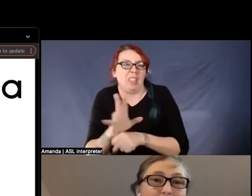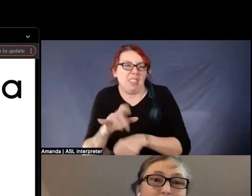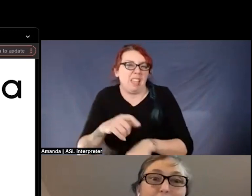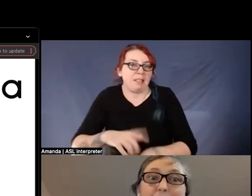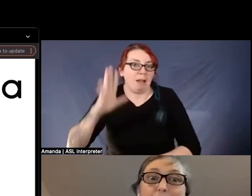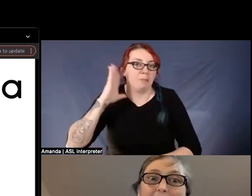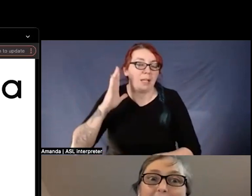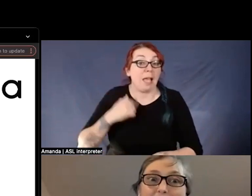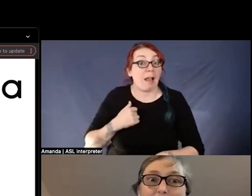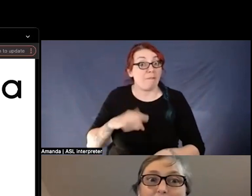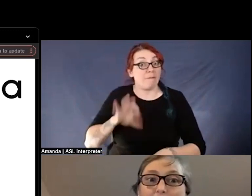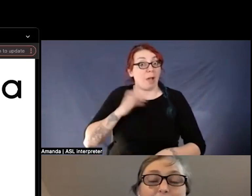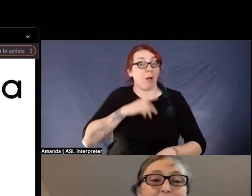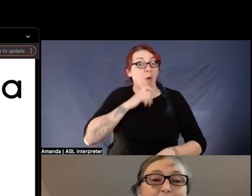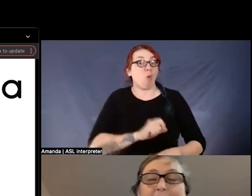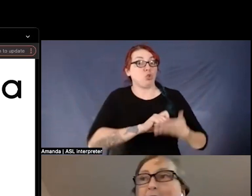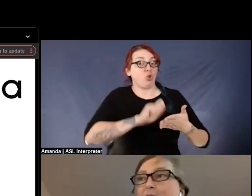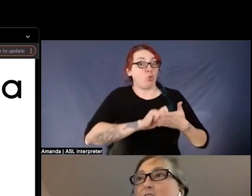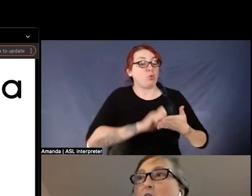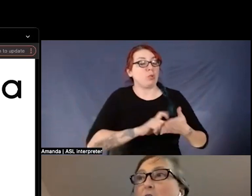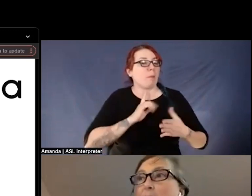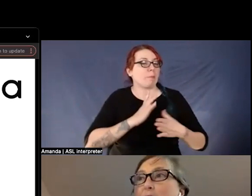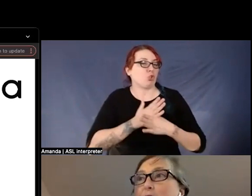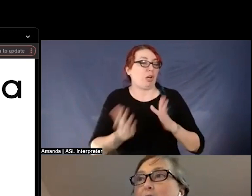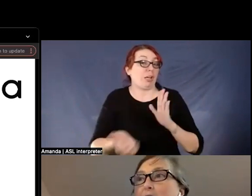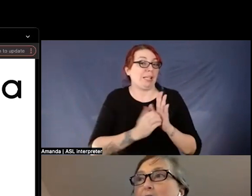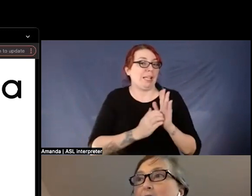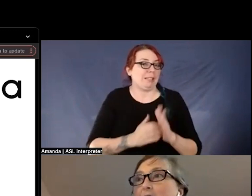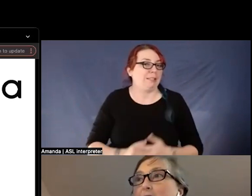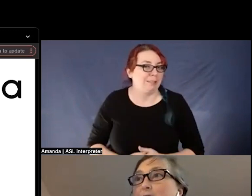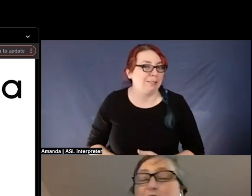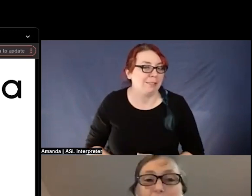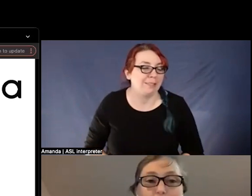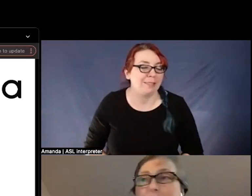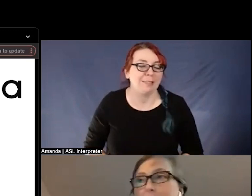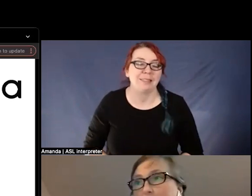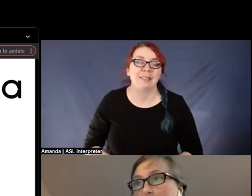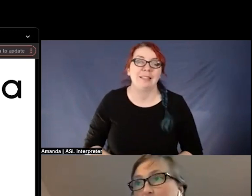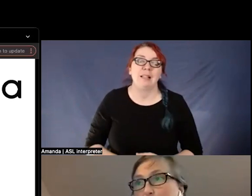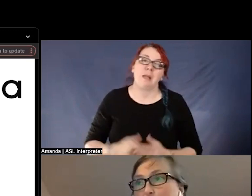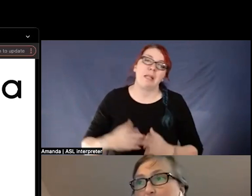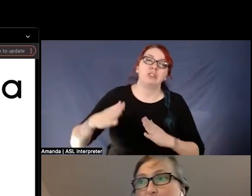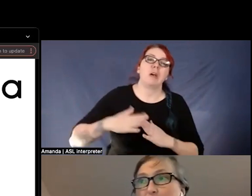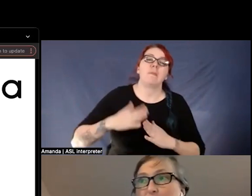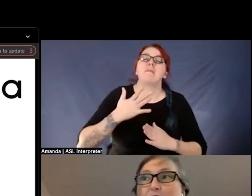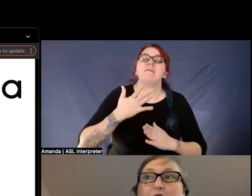this was from two and a half years ago. The top favourite tools of the six presenters,